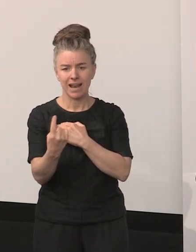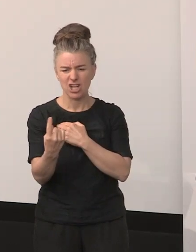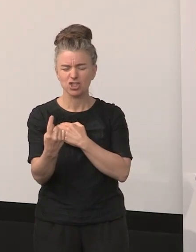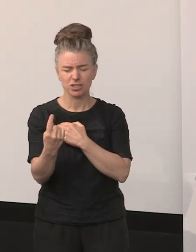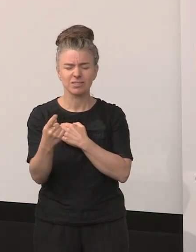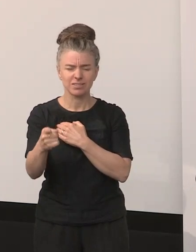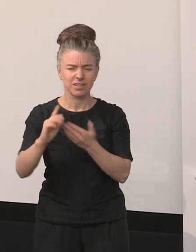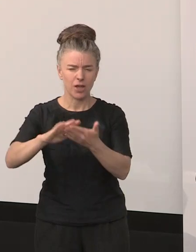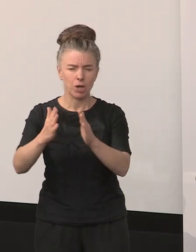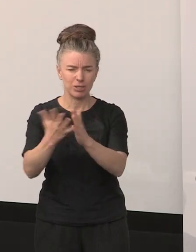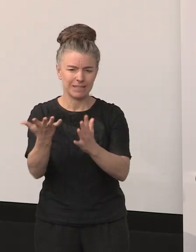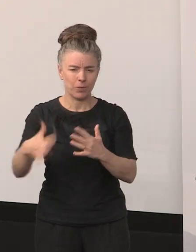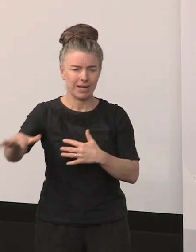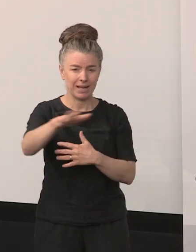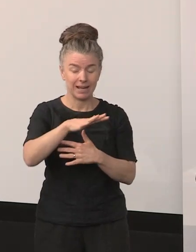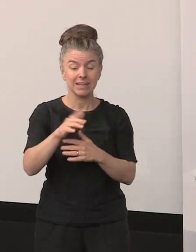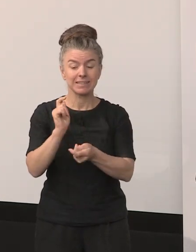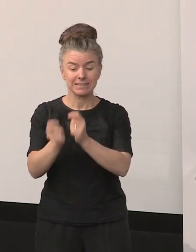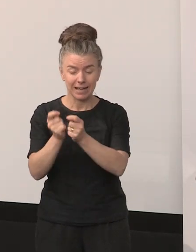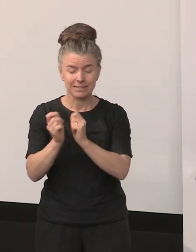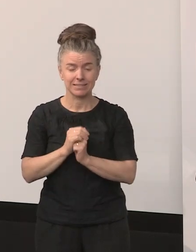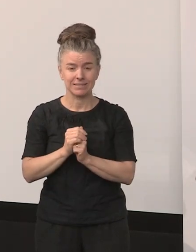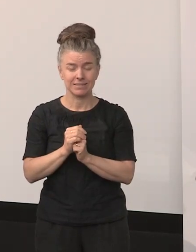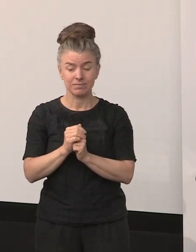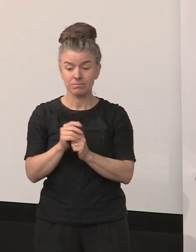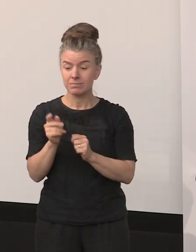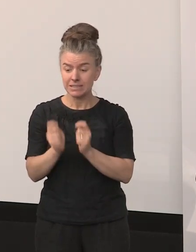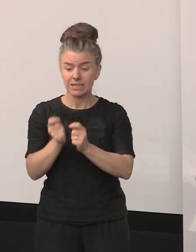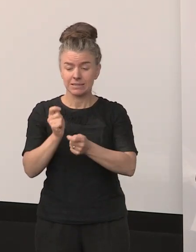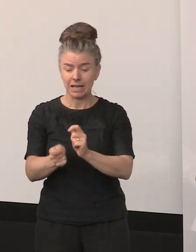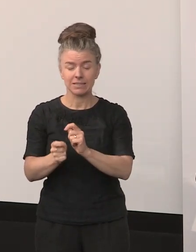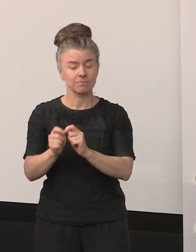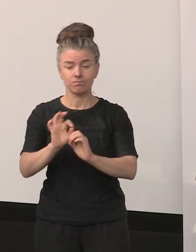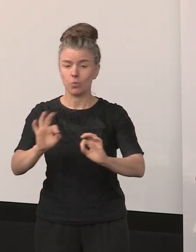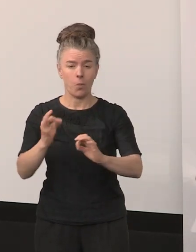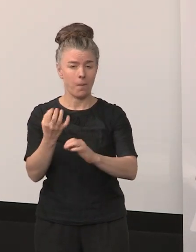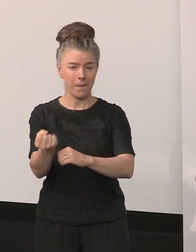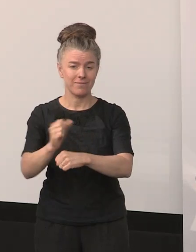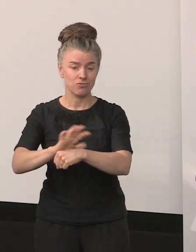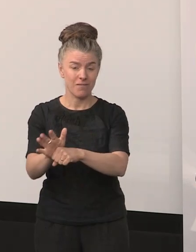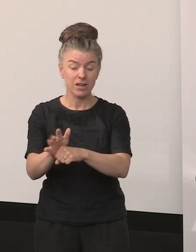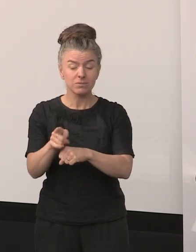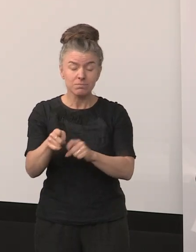with a Maori health provider there, to be isolated in the community, strict protocols,